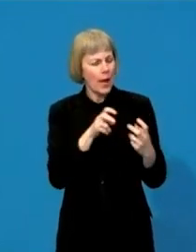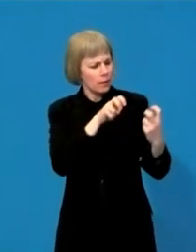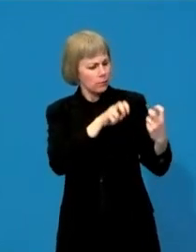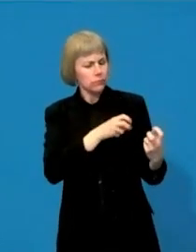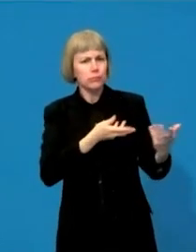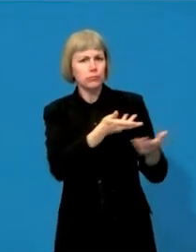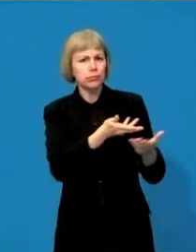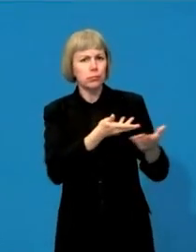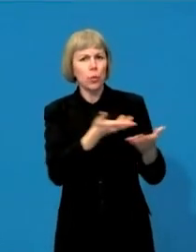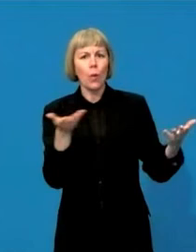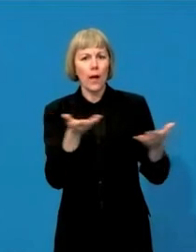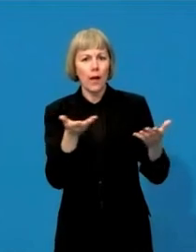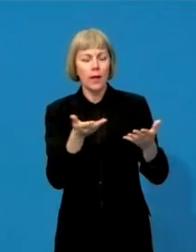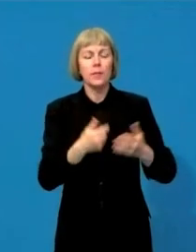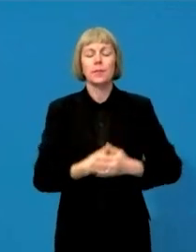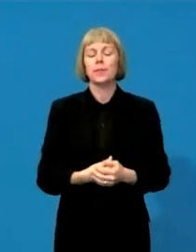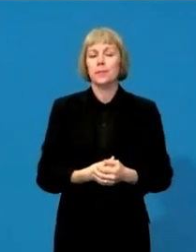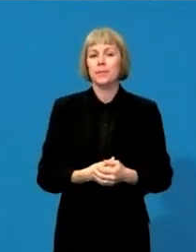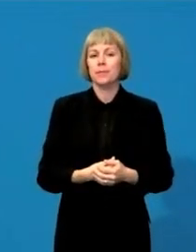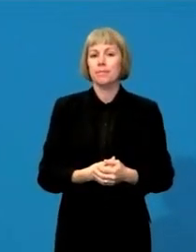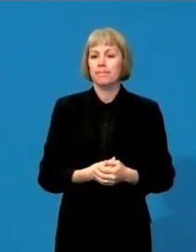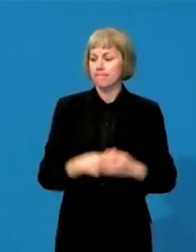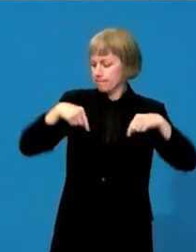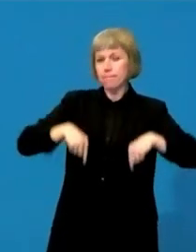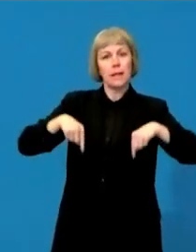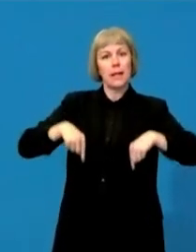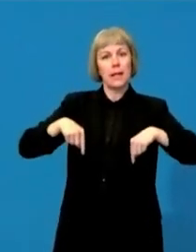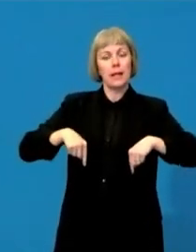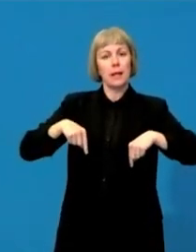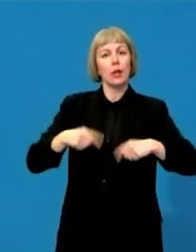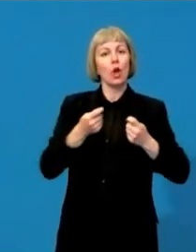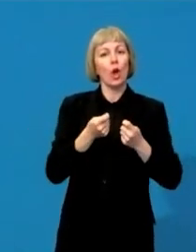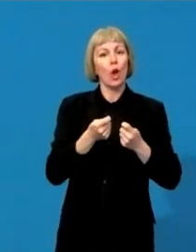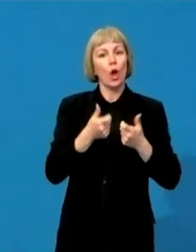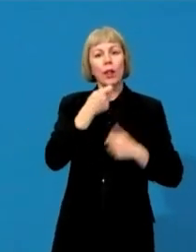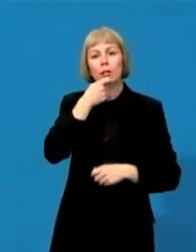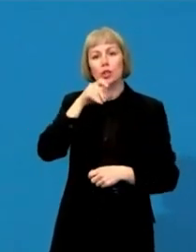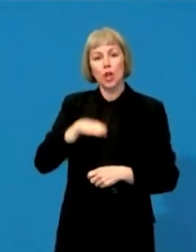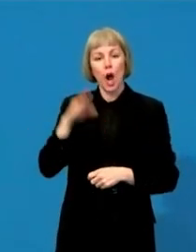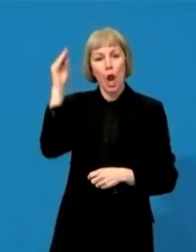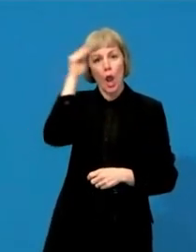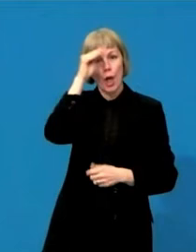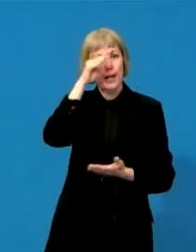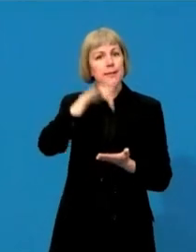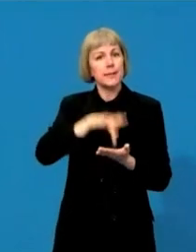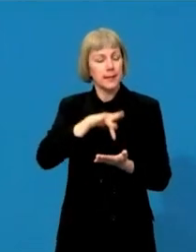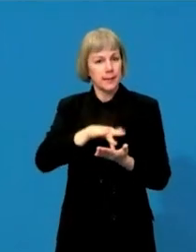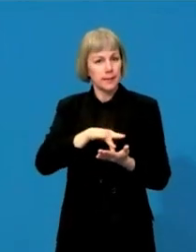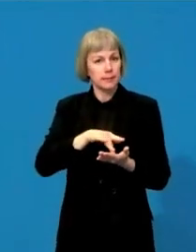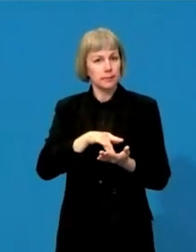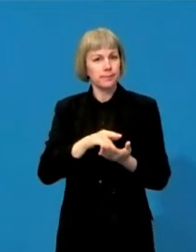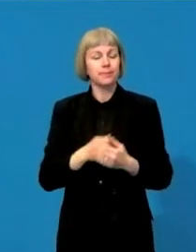So they came and sat with me here at the early child learning centre, and I